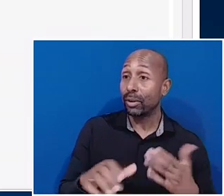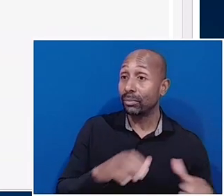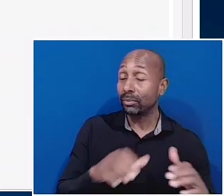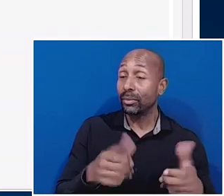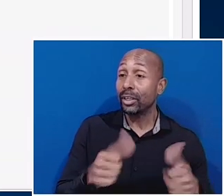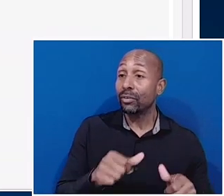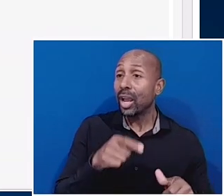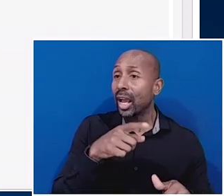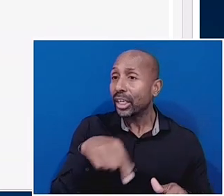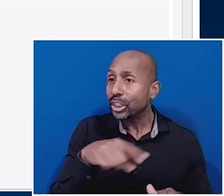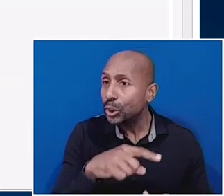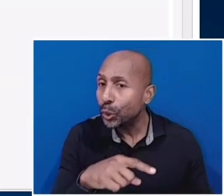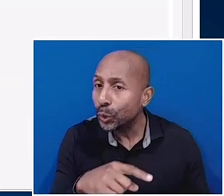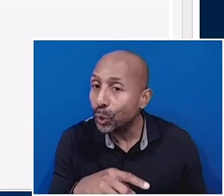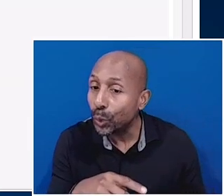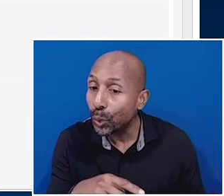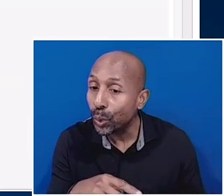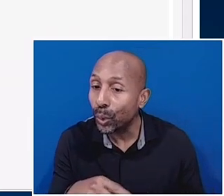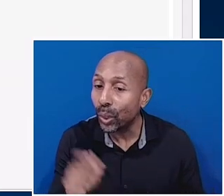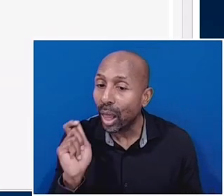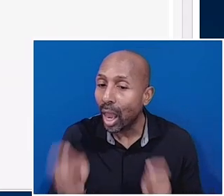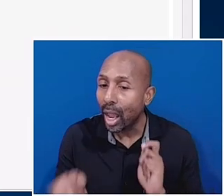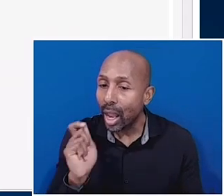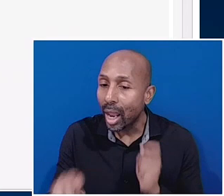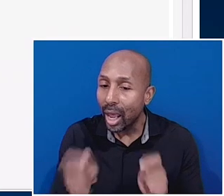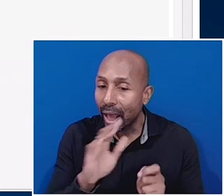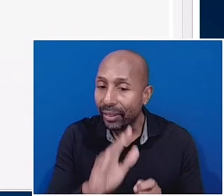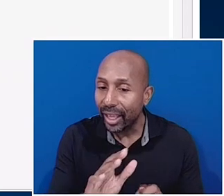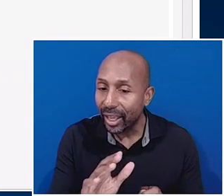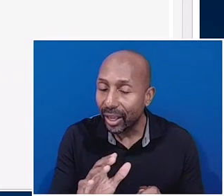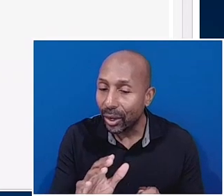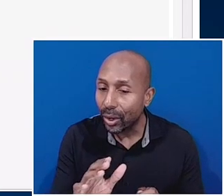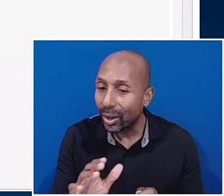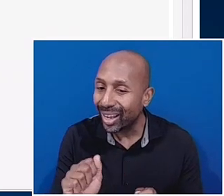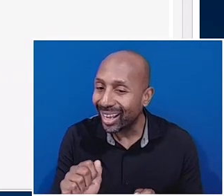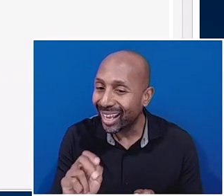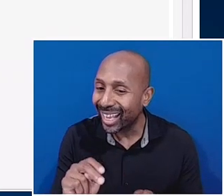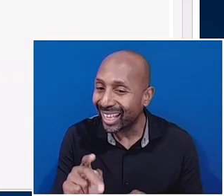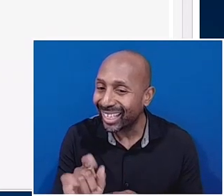rates by administering high-stakes tests